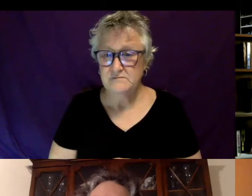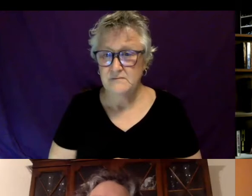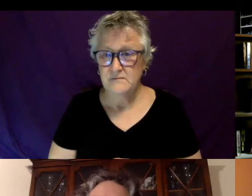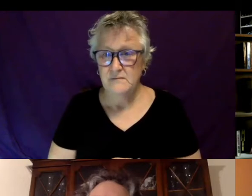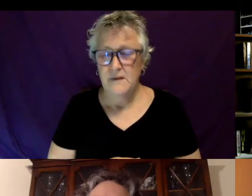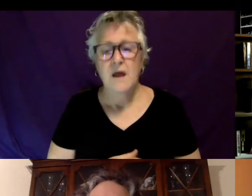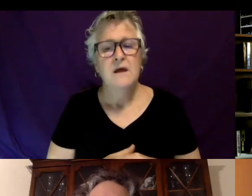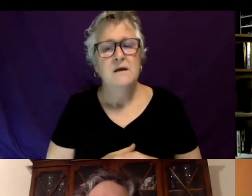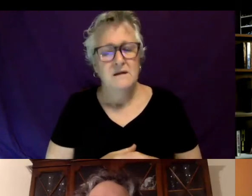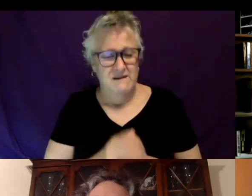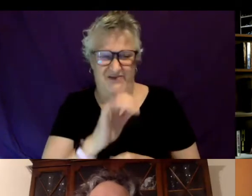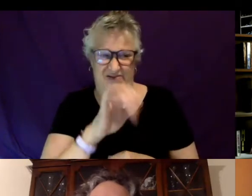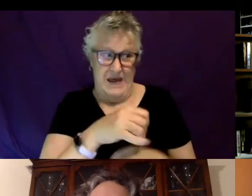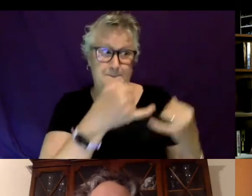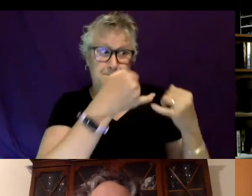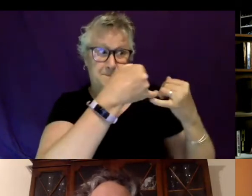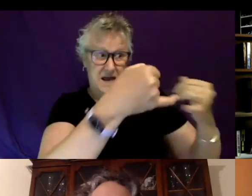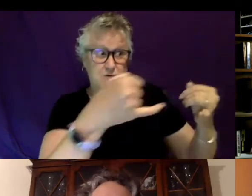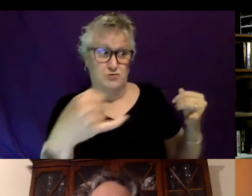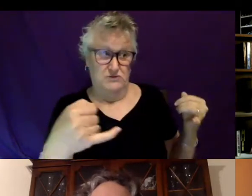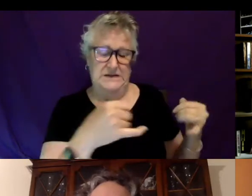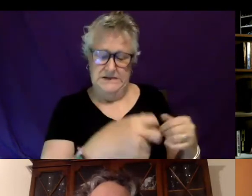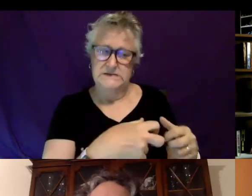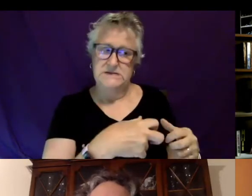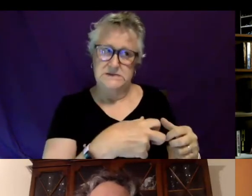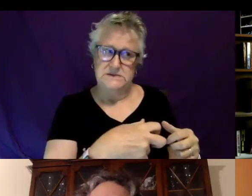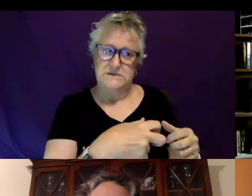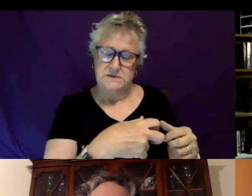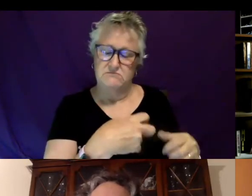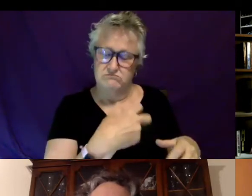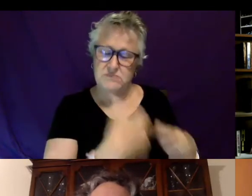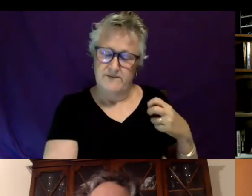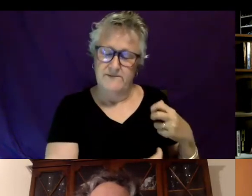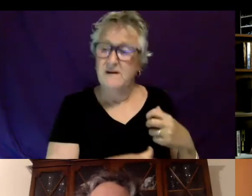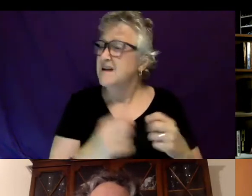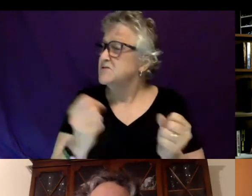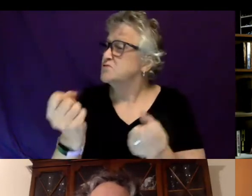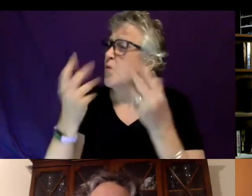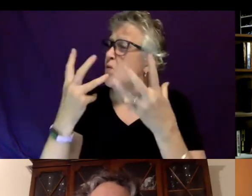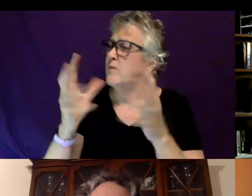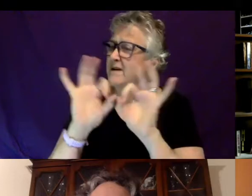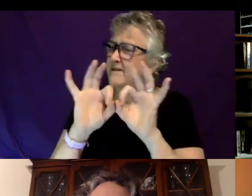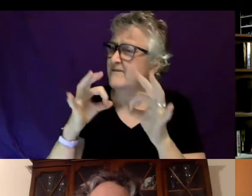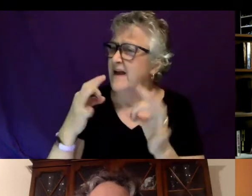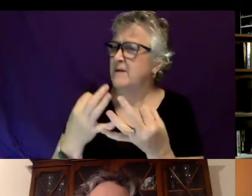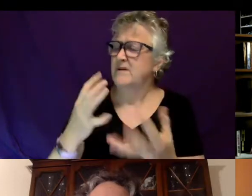Yeah, and so many families now have been disrupted. You know, uh, providers